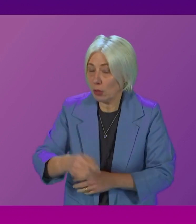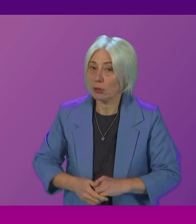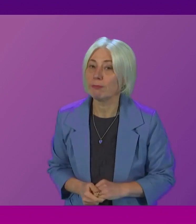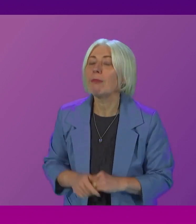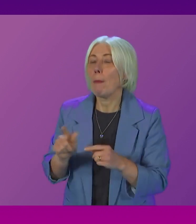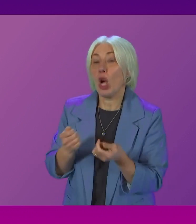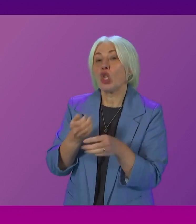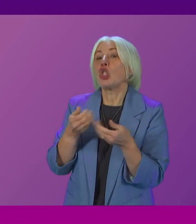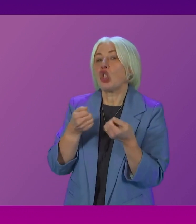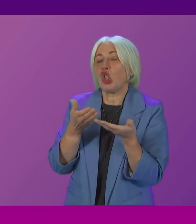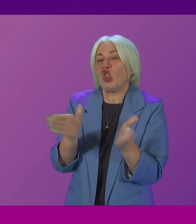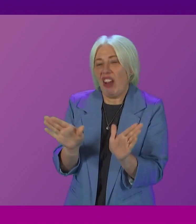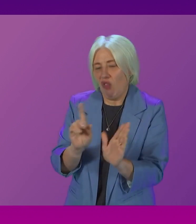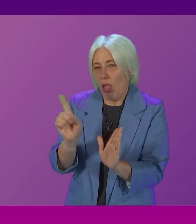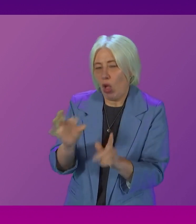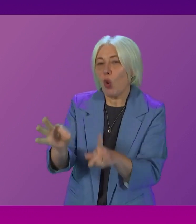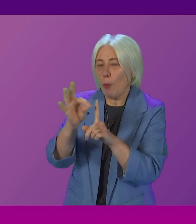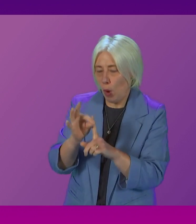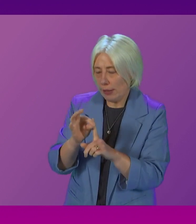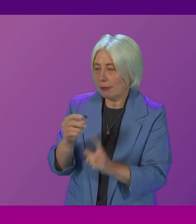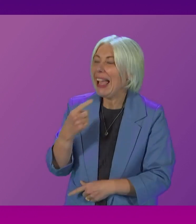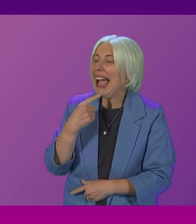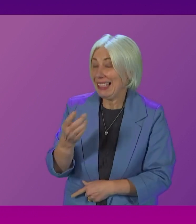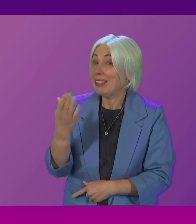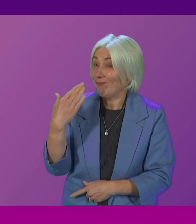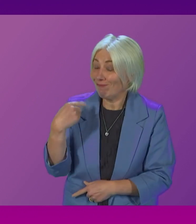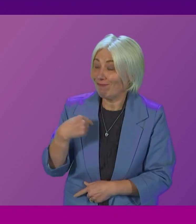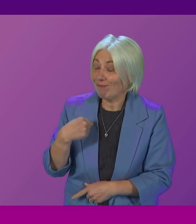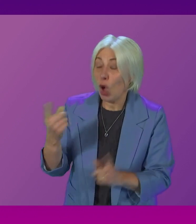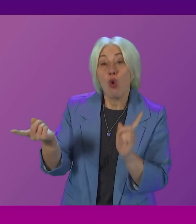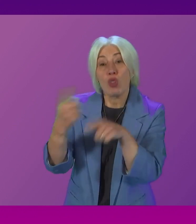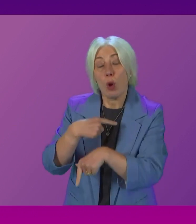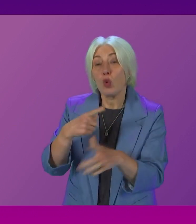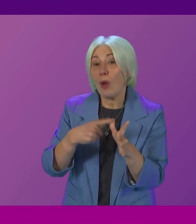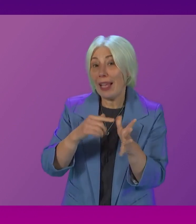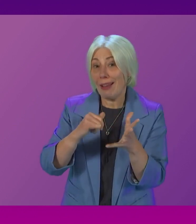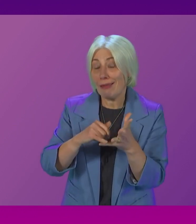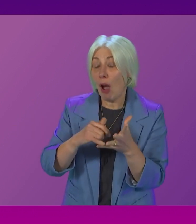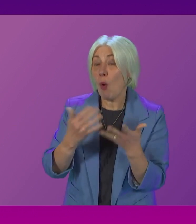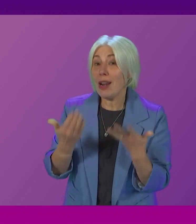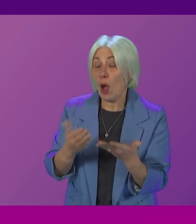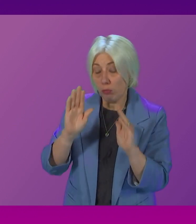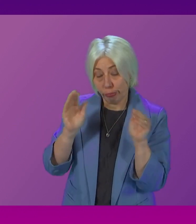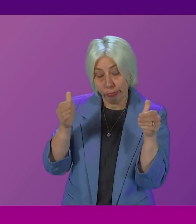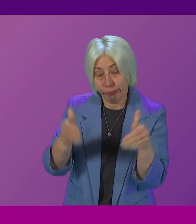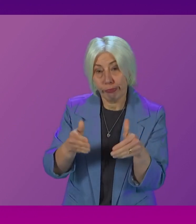The more general point is one that I made earlier, in response to Anas Sarwar. In